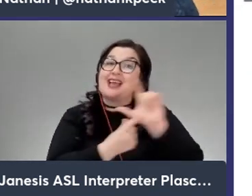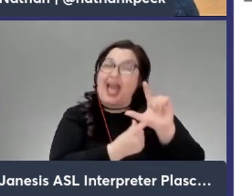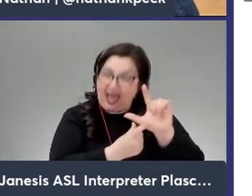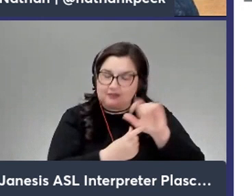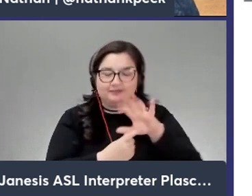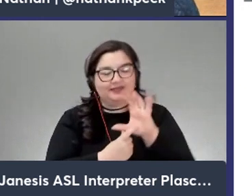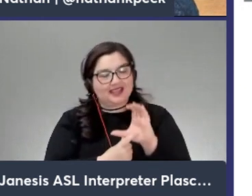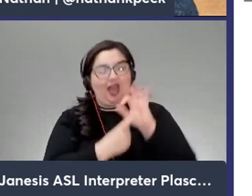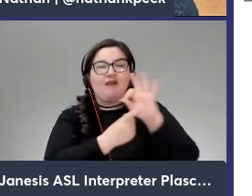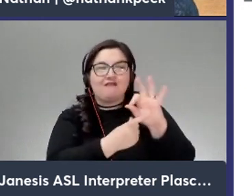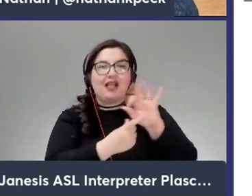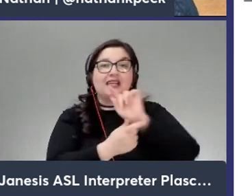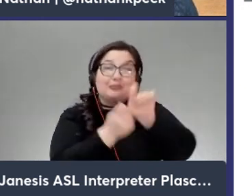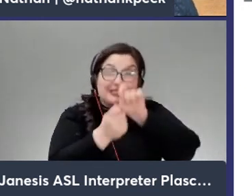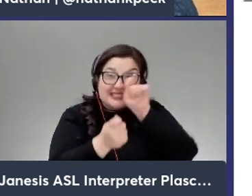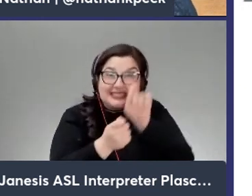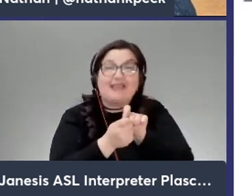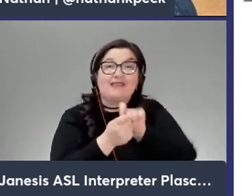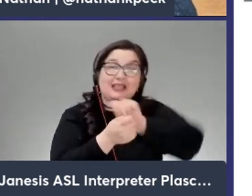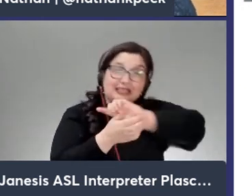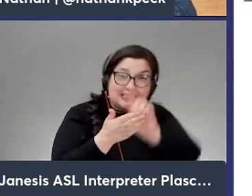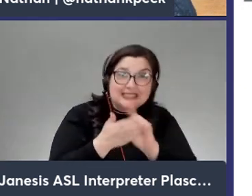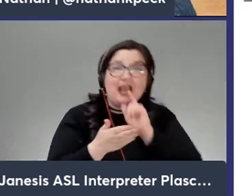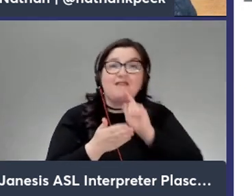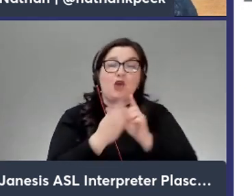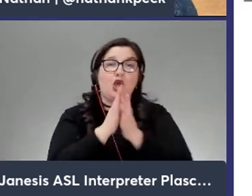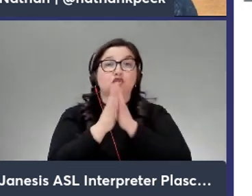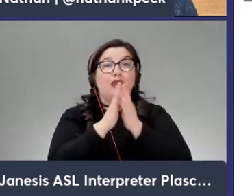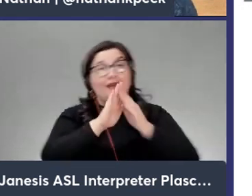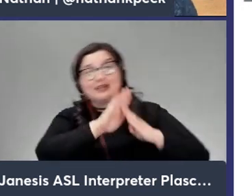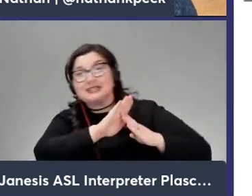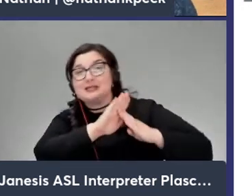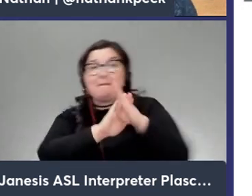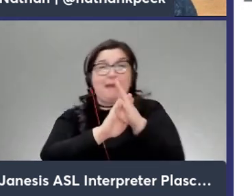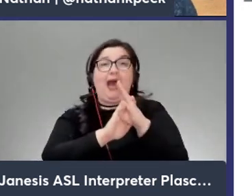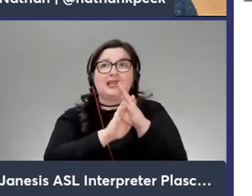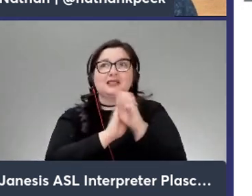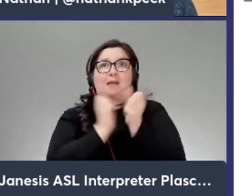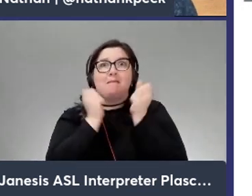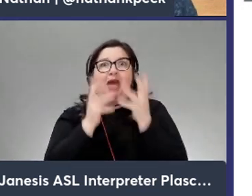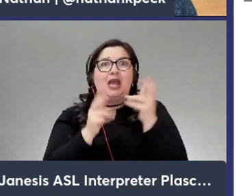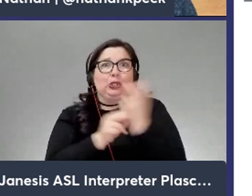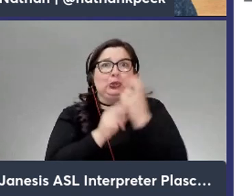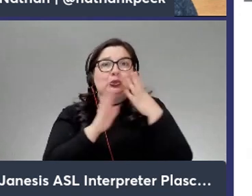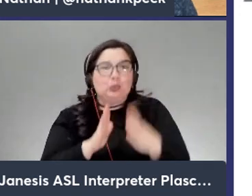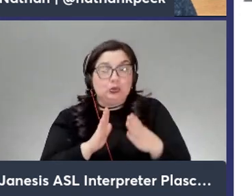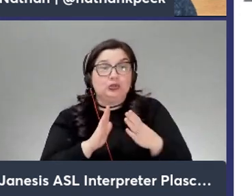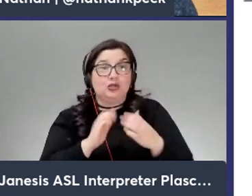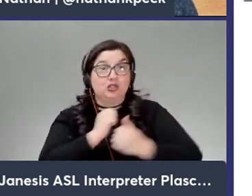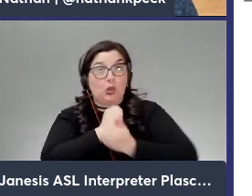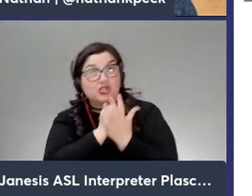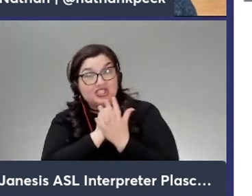to handle traffic spikes and large volumes of users. So having Shield Standard and CloudFront is a great way